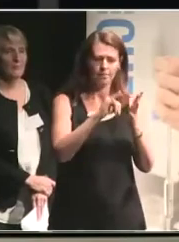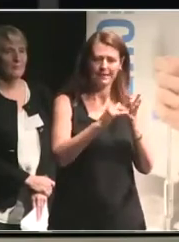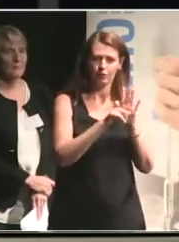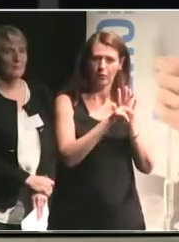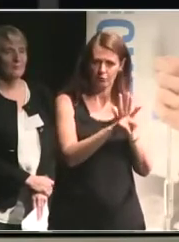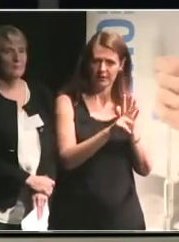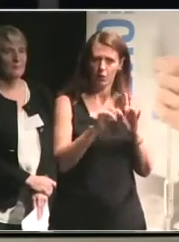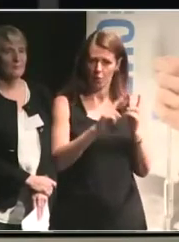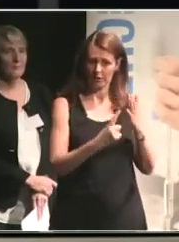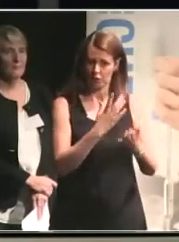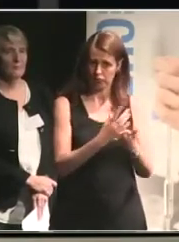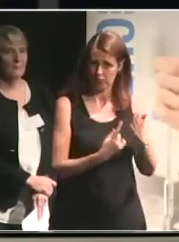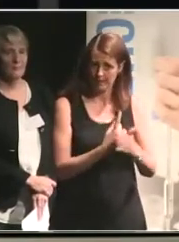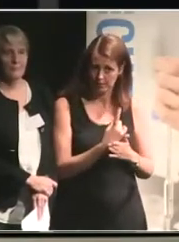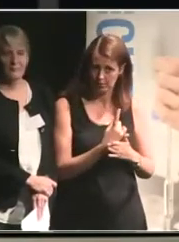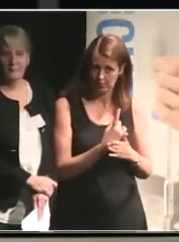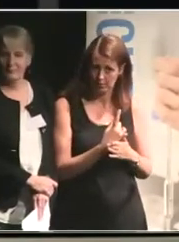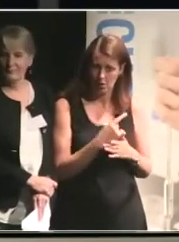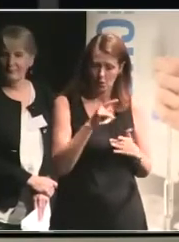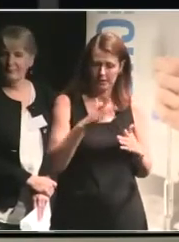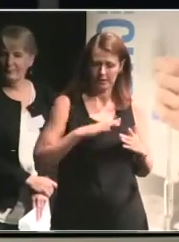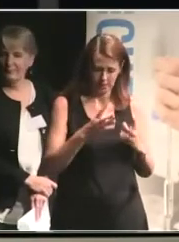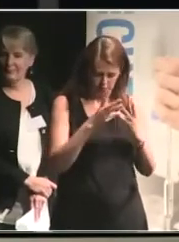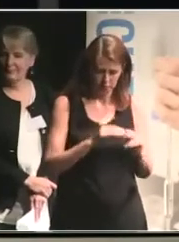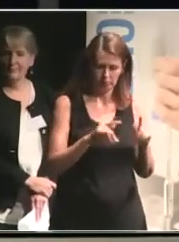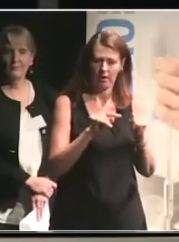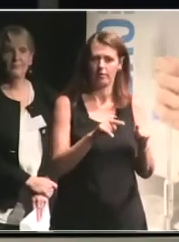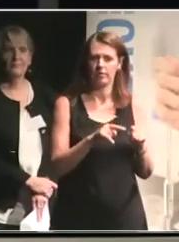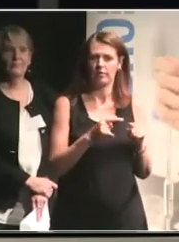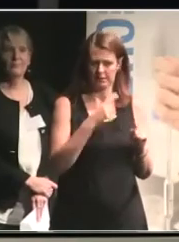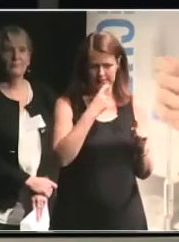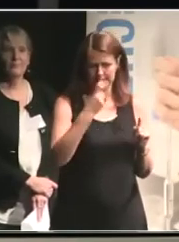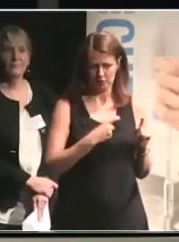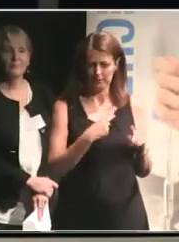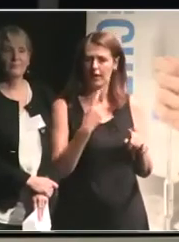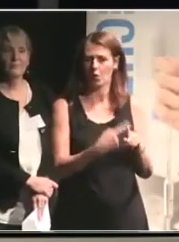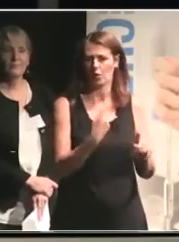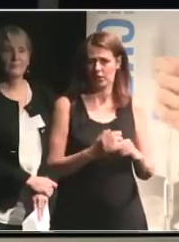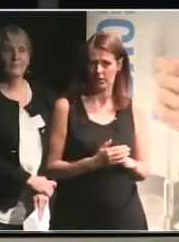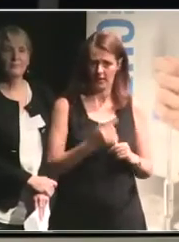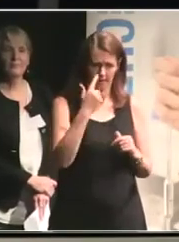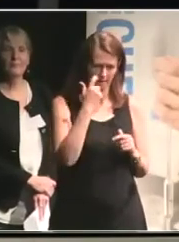happening, we must deal with that very seriously and very quickly and find some ways that… and